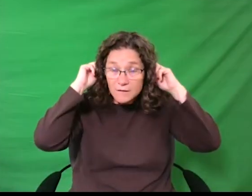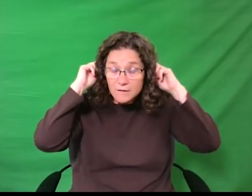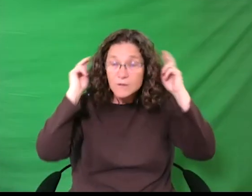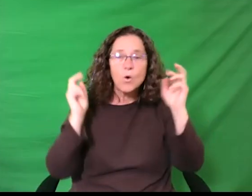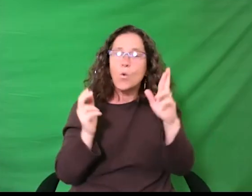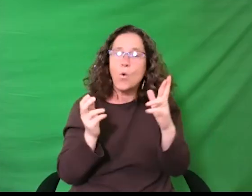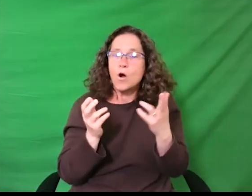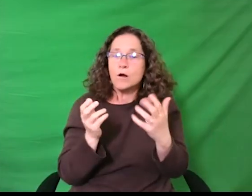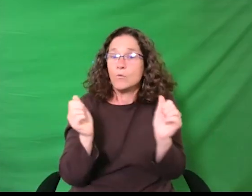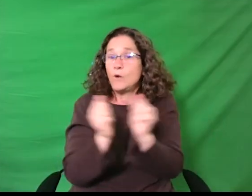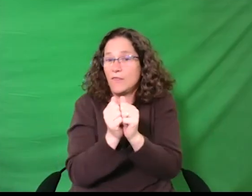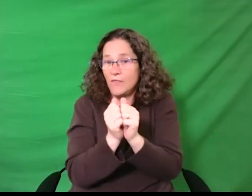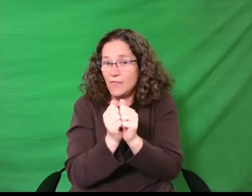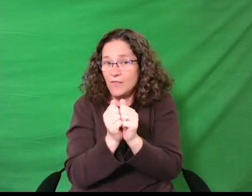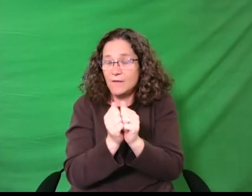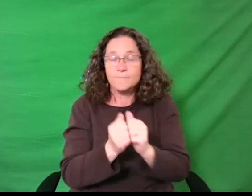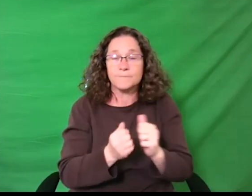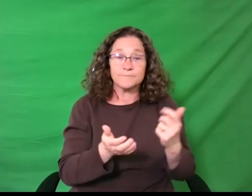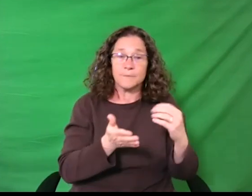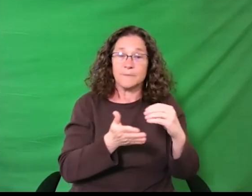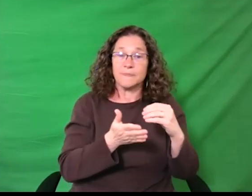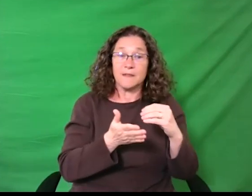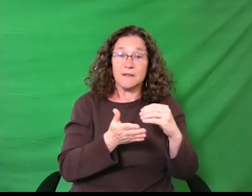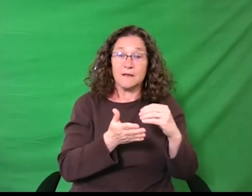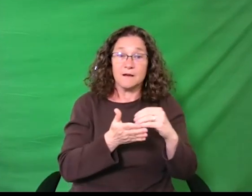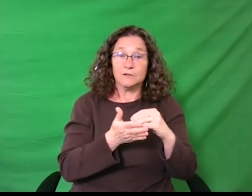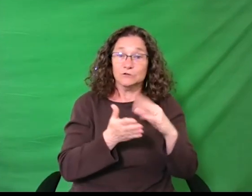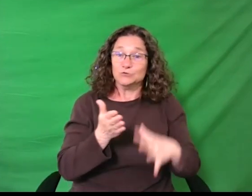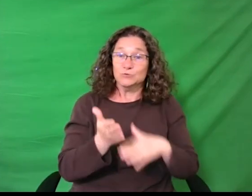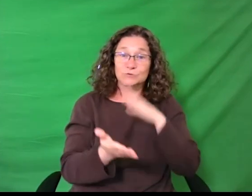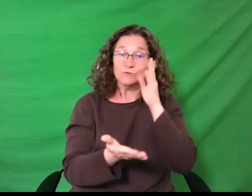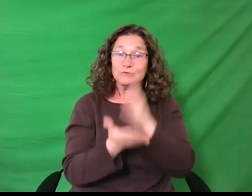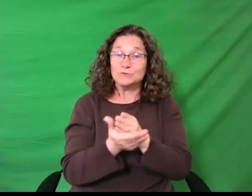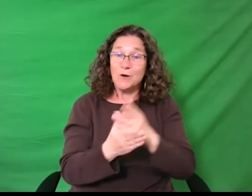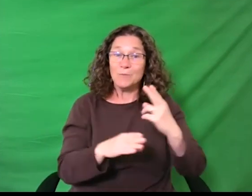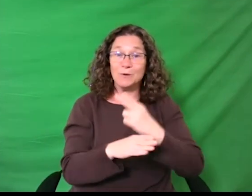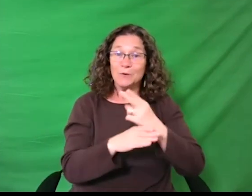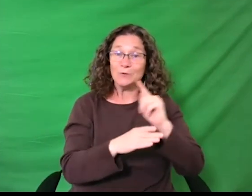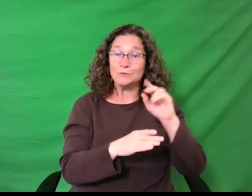Students won't stop using their tools just because you're adding a visual.